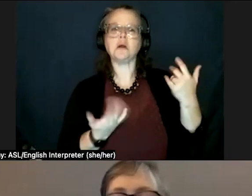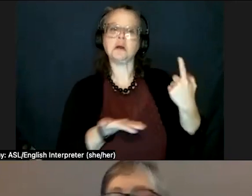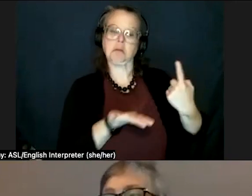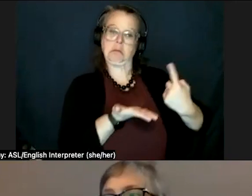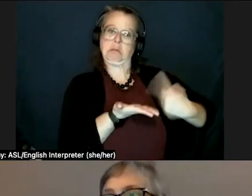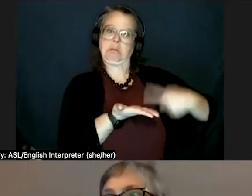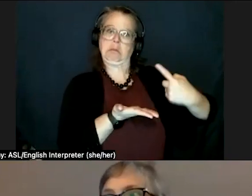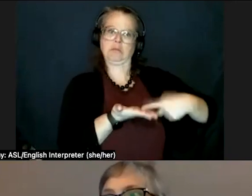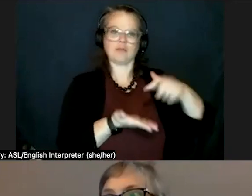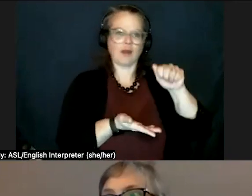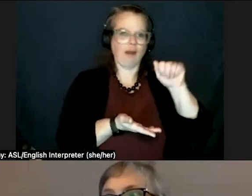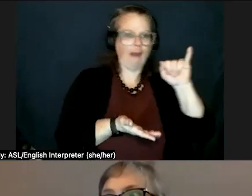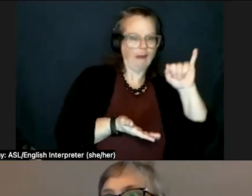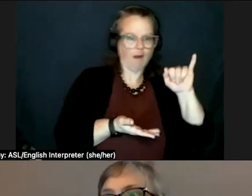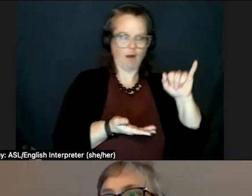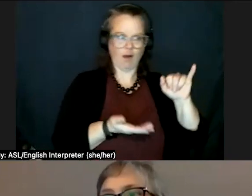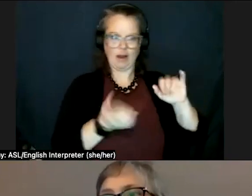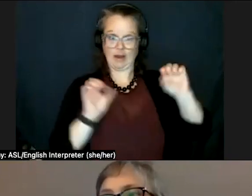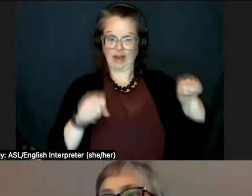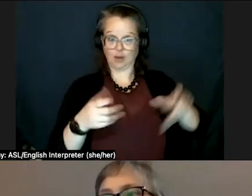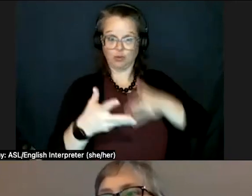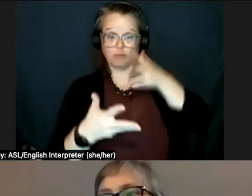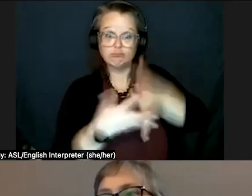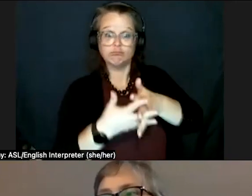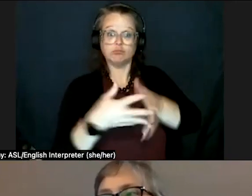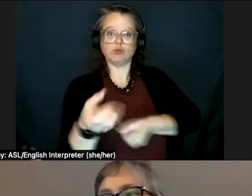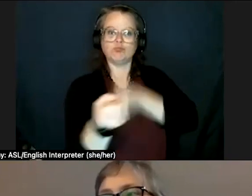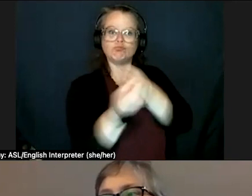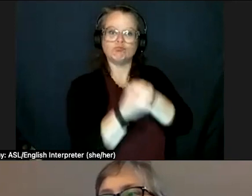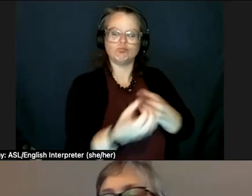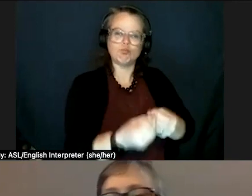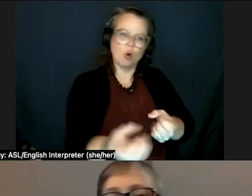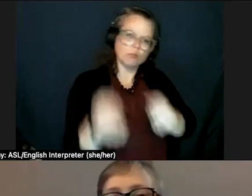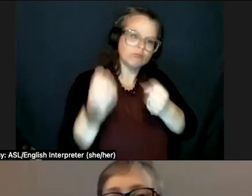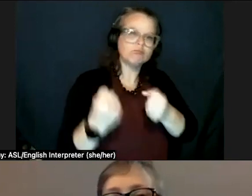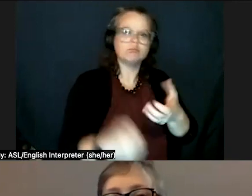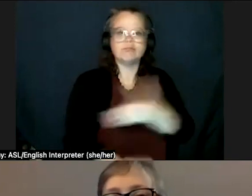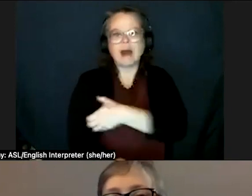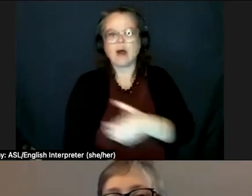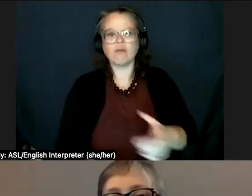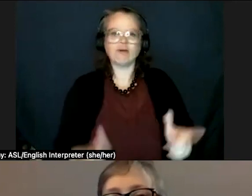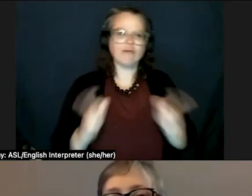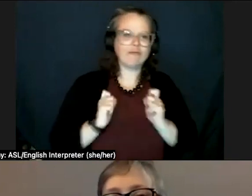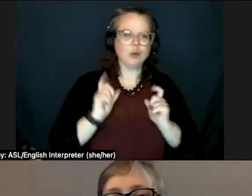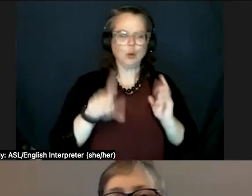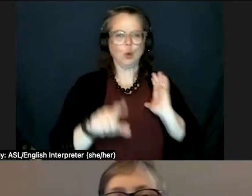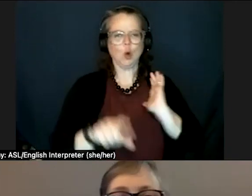maybe next tech forum we can talk about it. Lauren: And similarly, since you're thinking